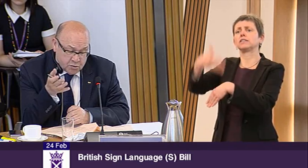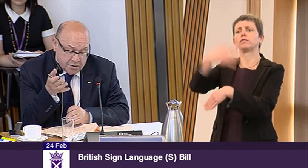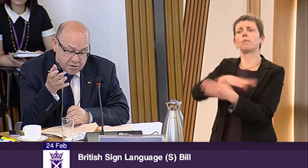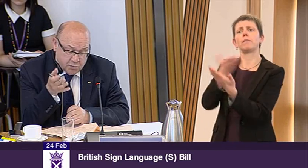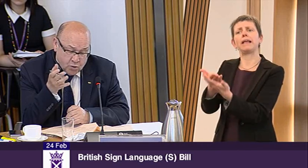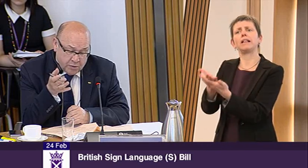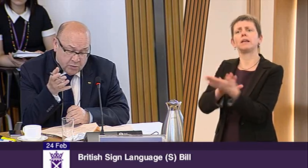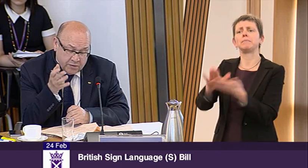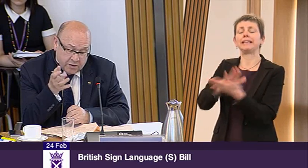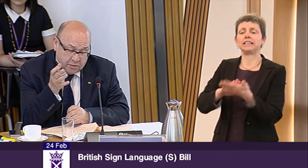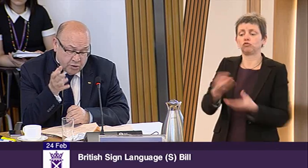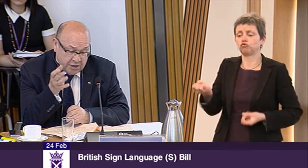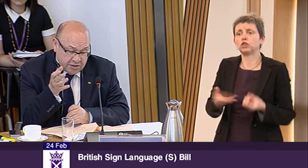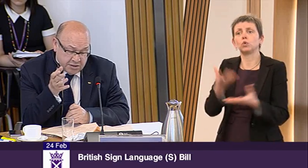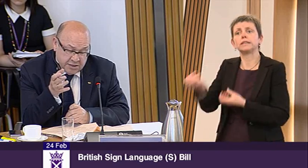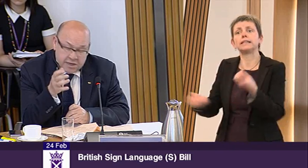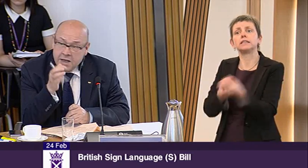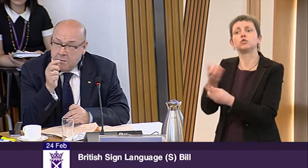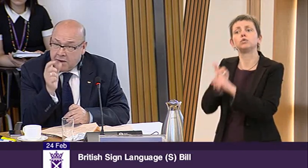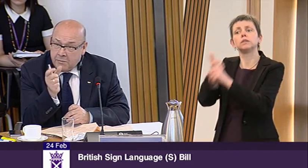resources that are available to support people with other communication needs. Does the panel